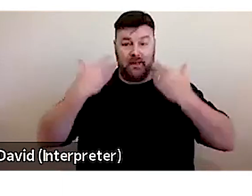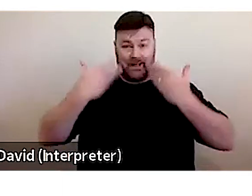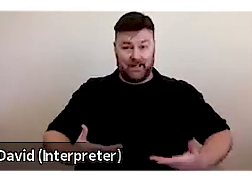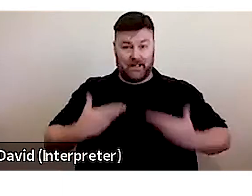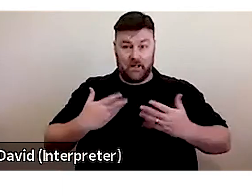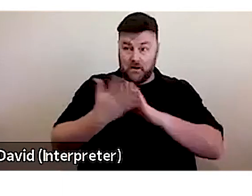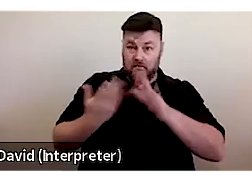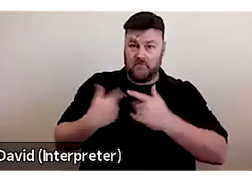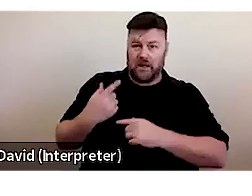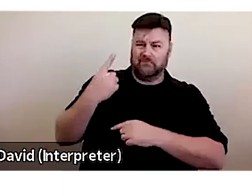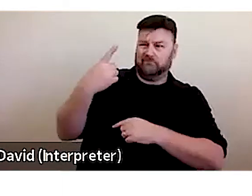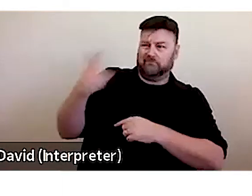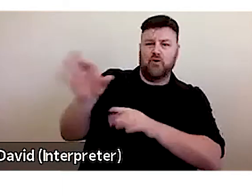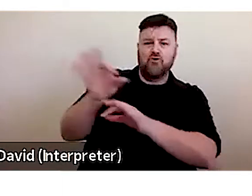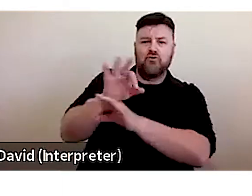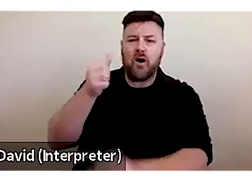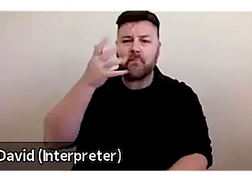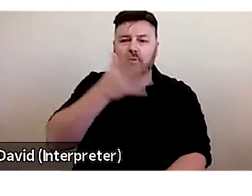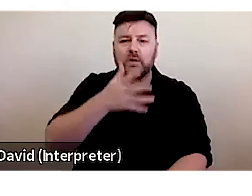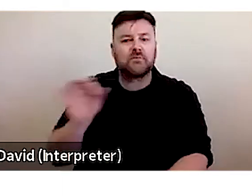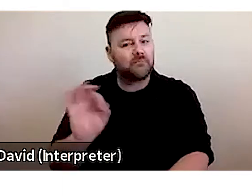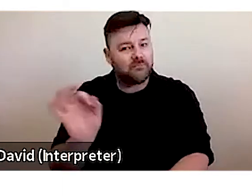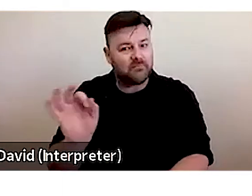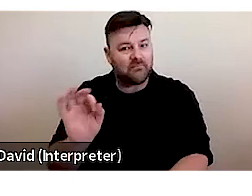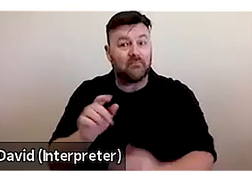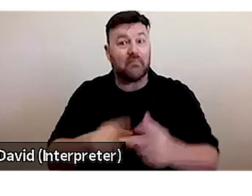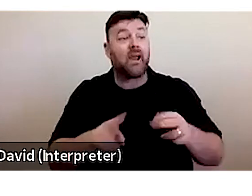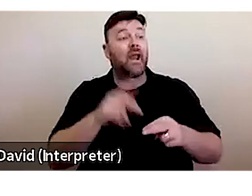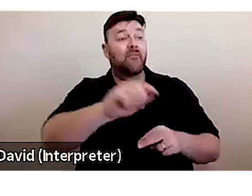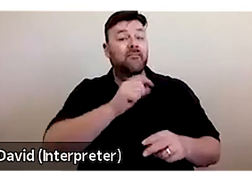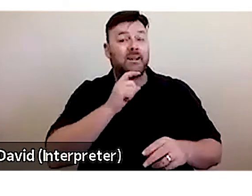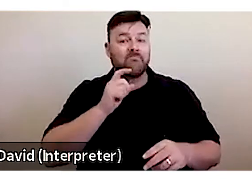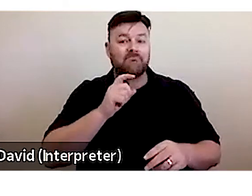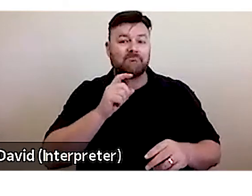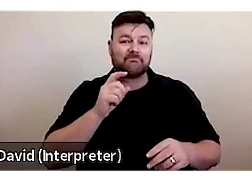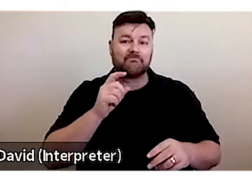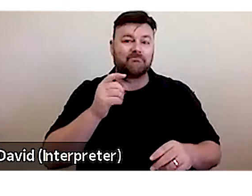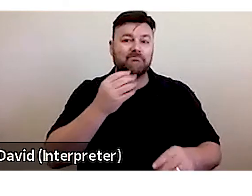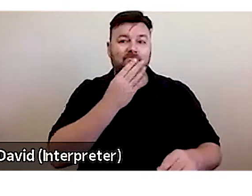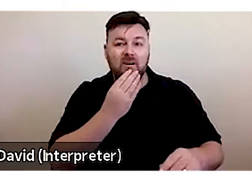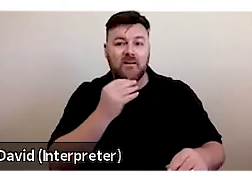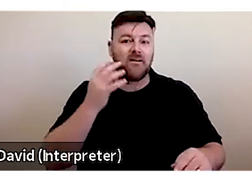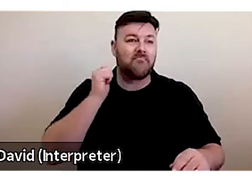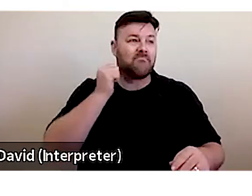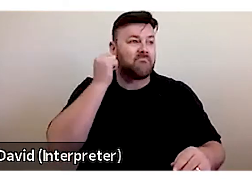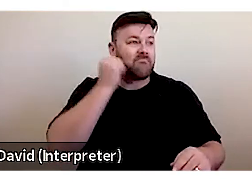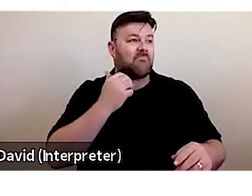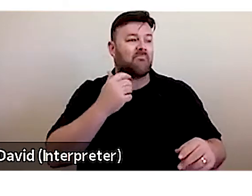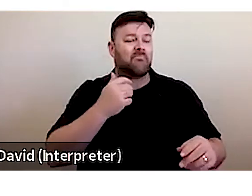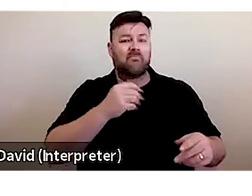Just because somebody is very dark skinned doesn't mean they are from the deep country.